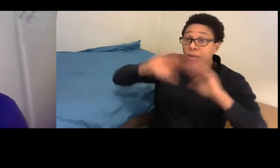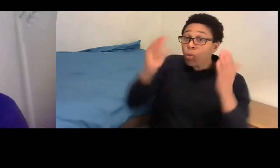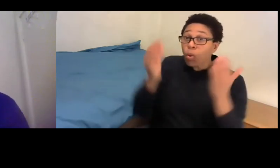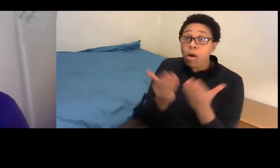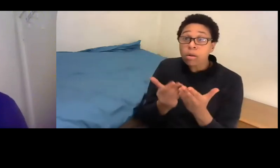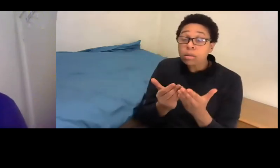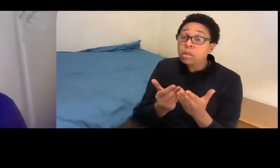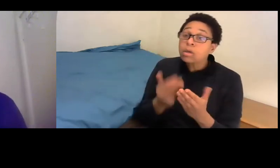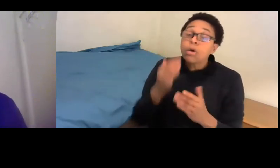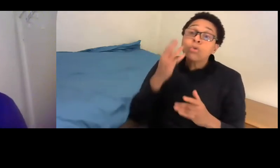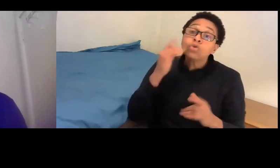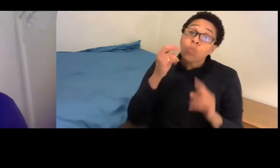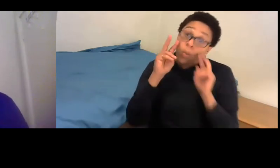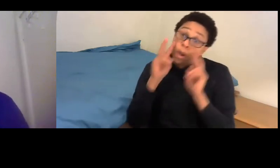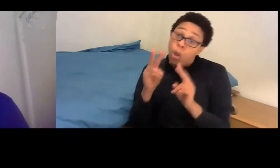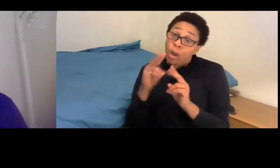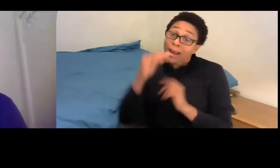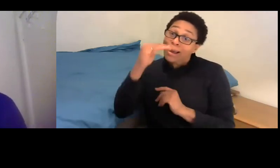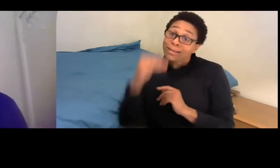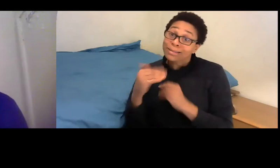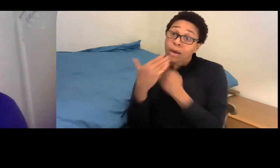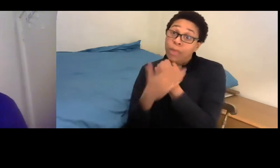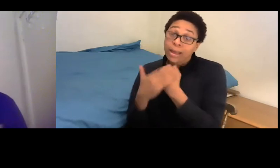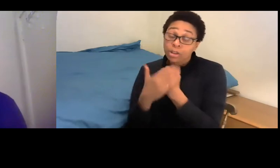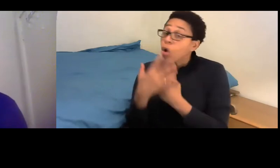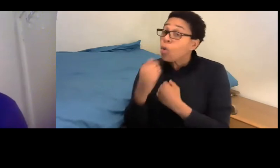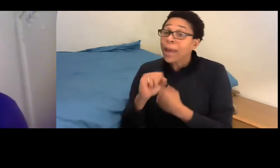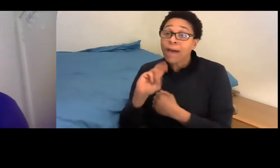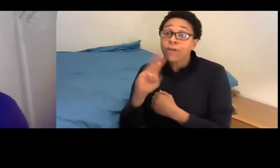in South Asia, for example, Indonesia, Malaya,